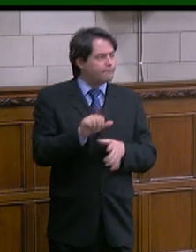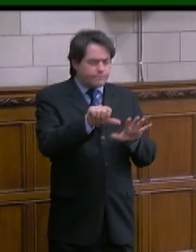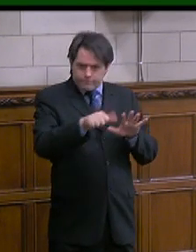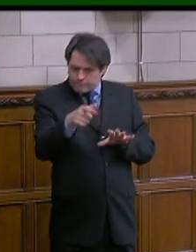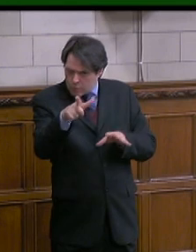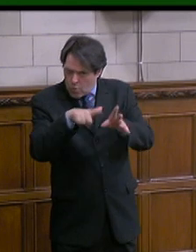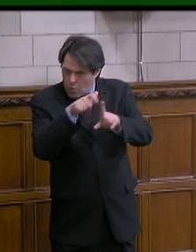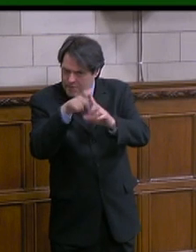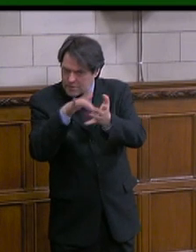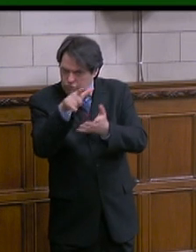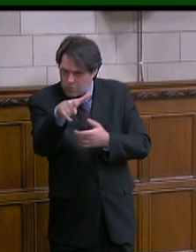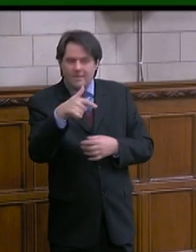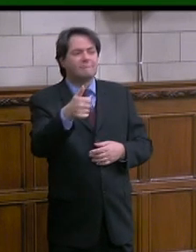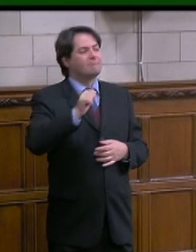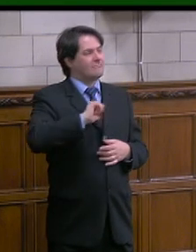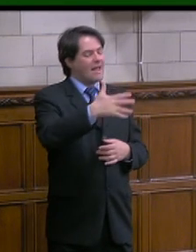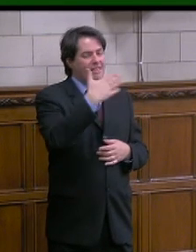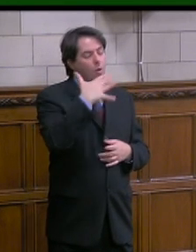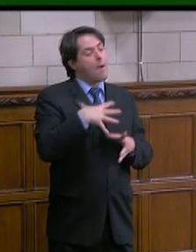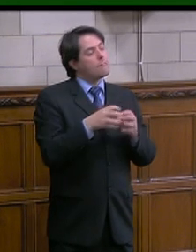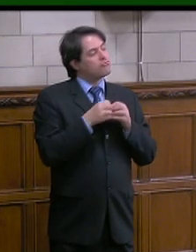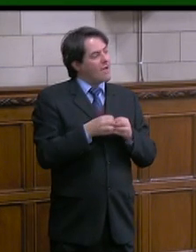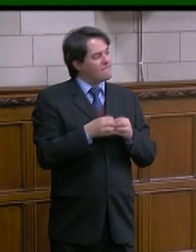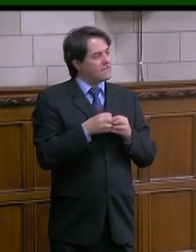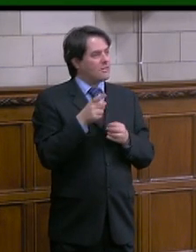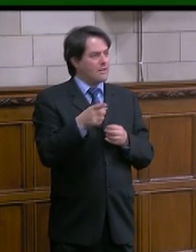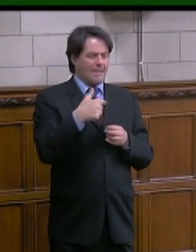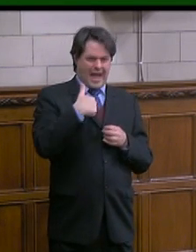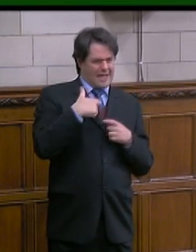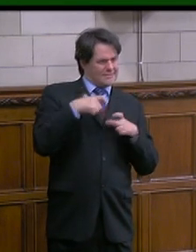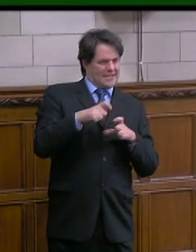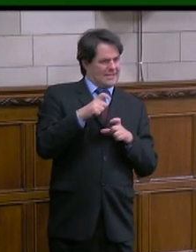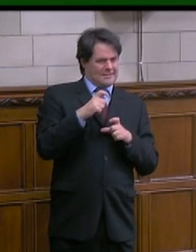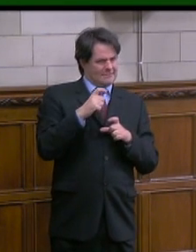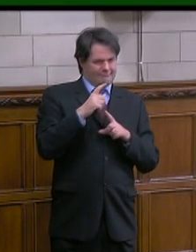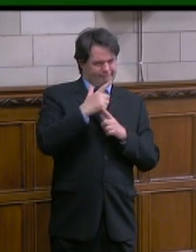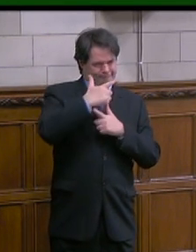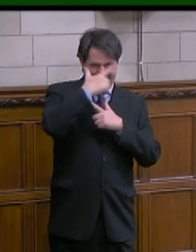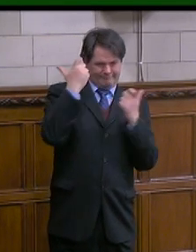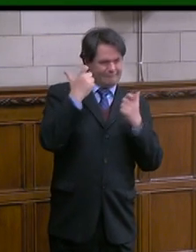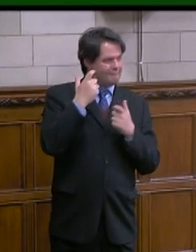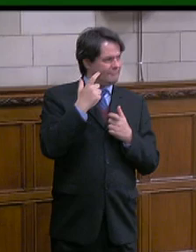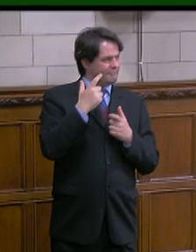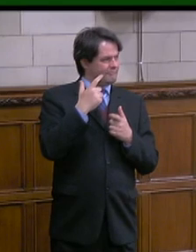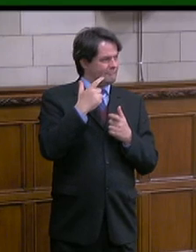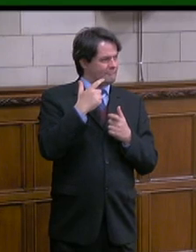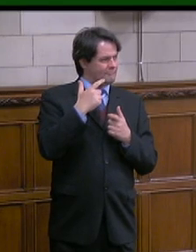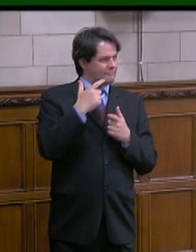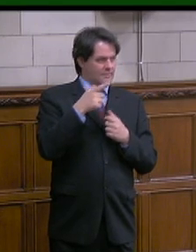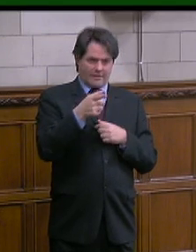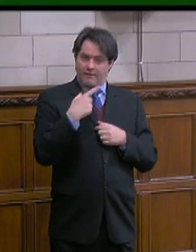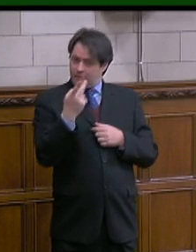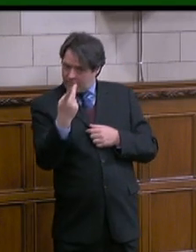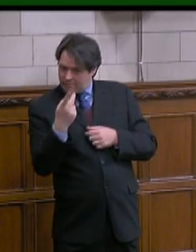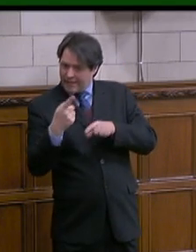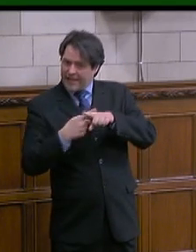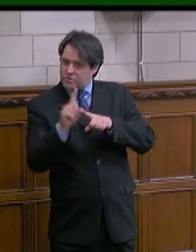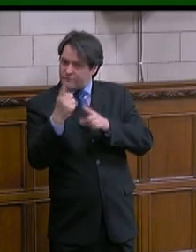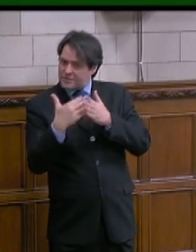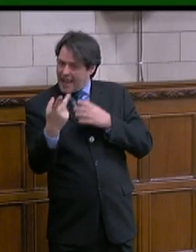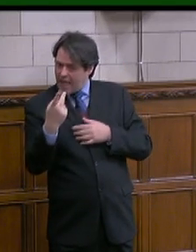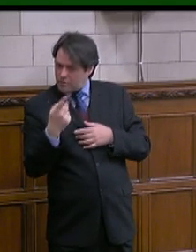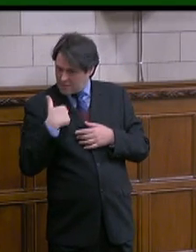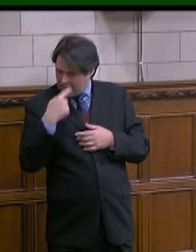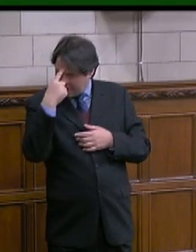For the Minister and myself, English is our first language, and we have the right to sit